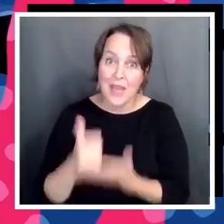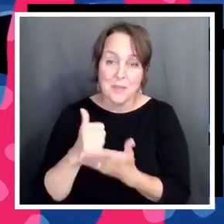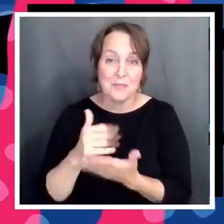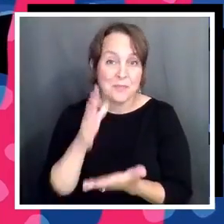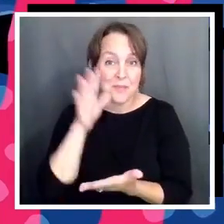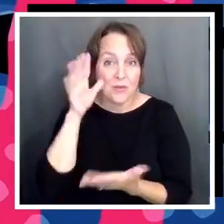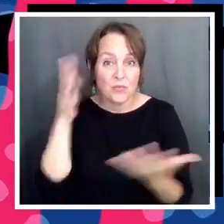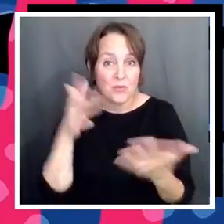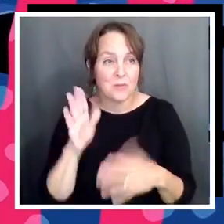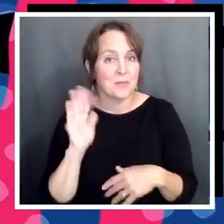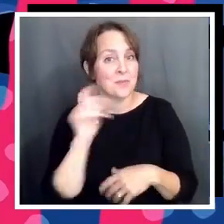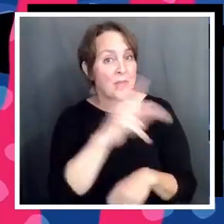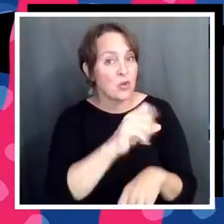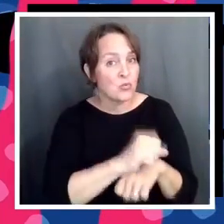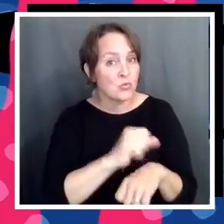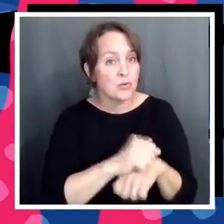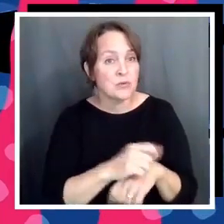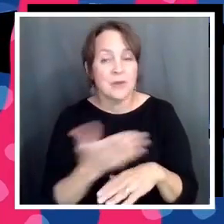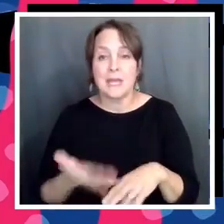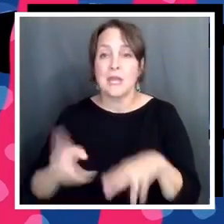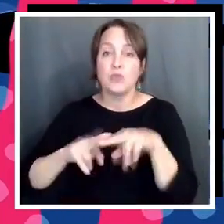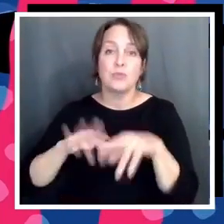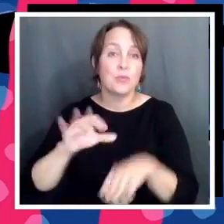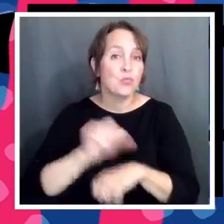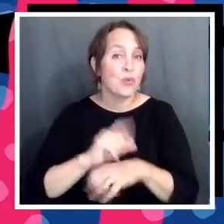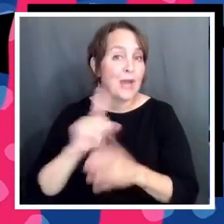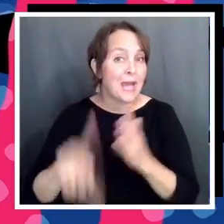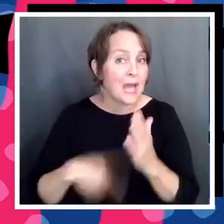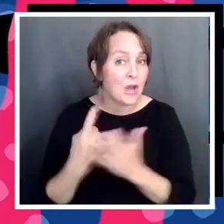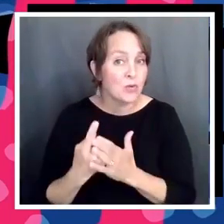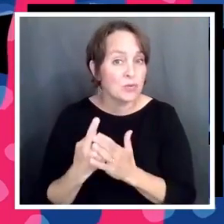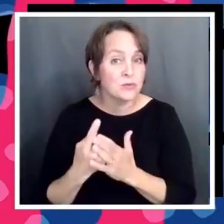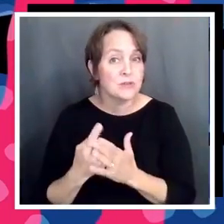SUPPORT LIKE THIS EACH AND